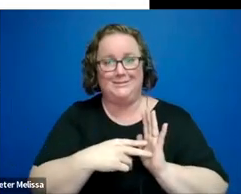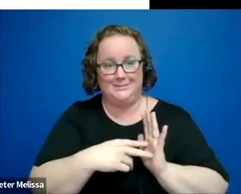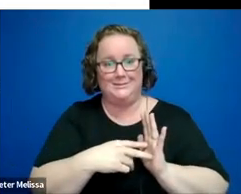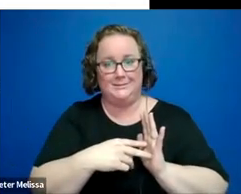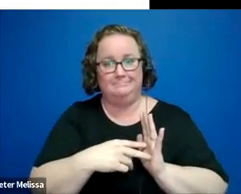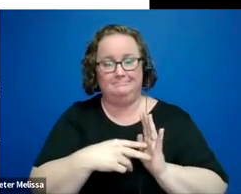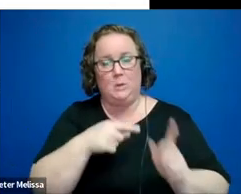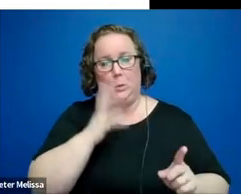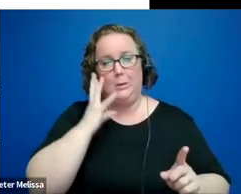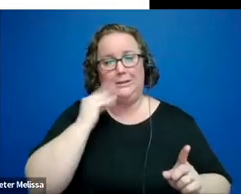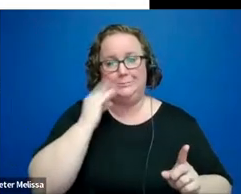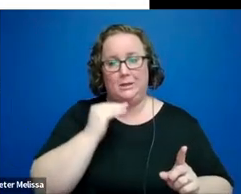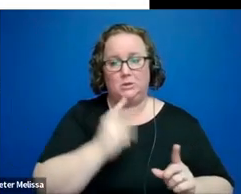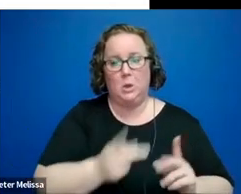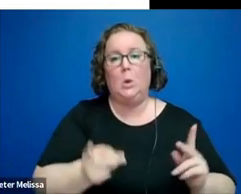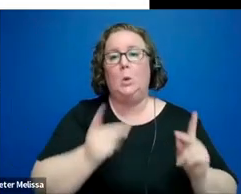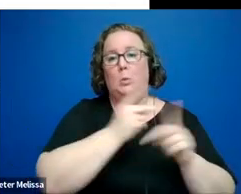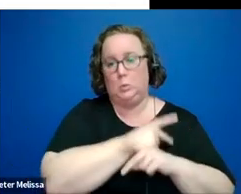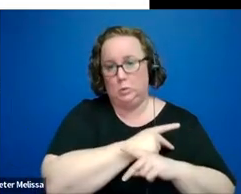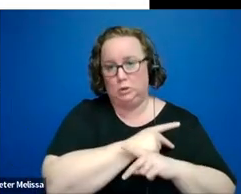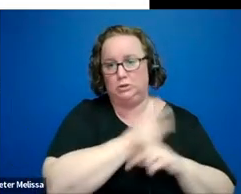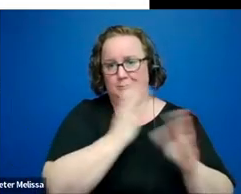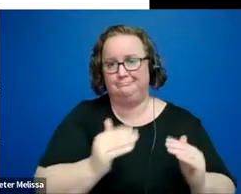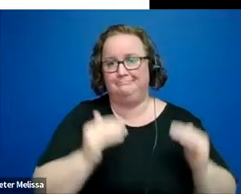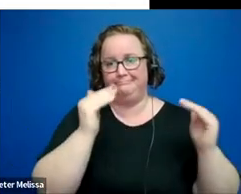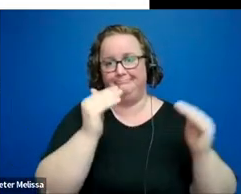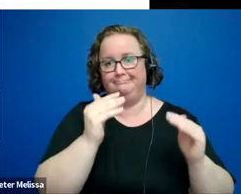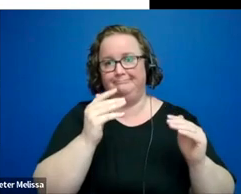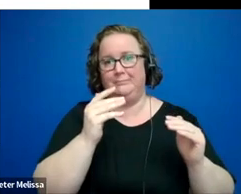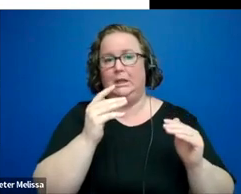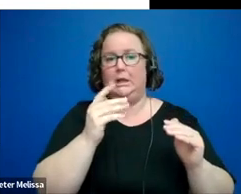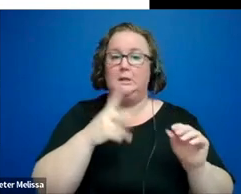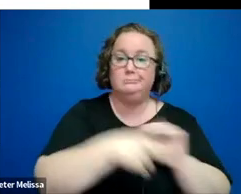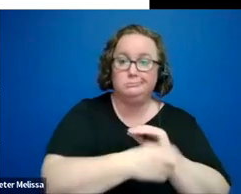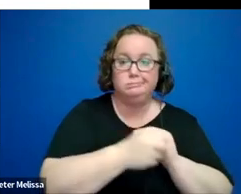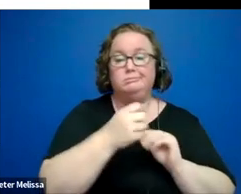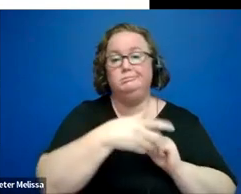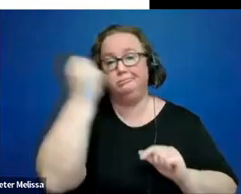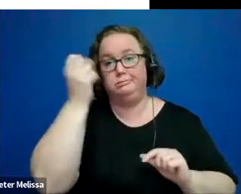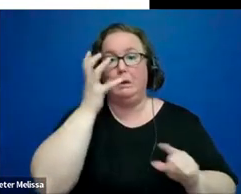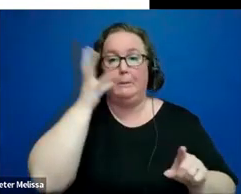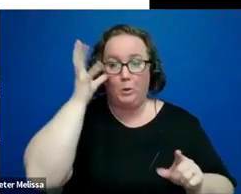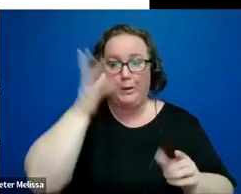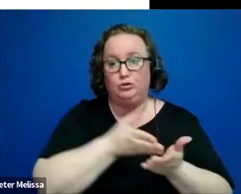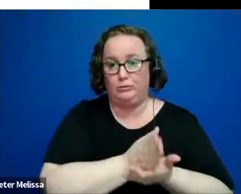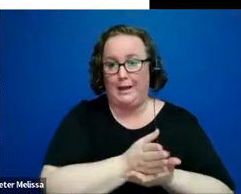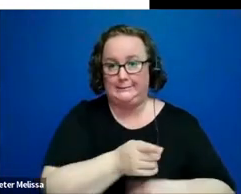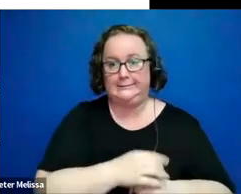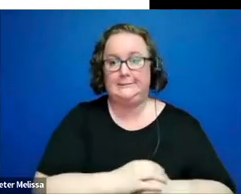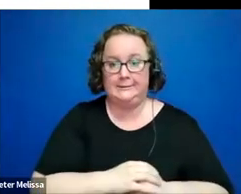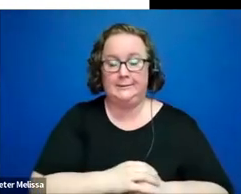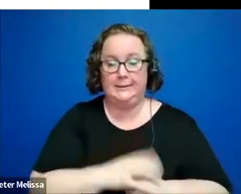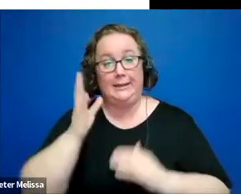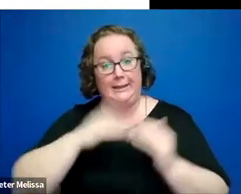experience termination of parental rights. This is a huge